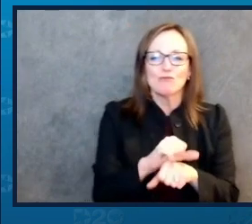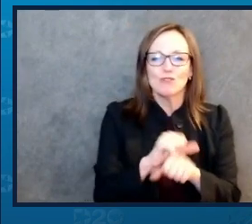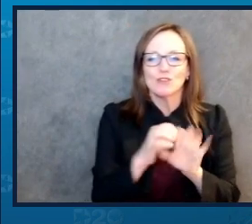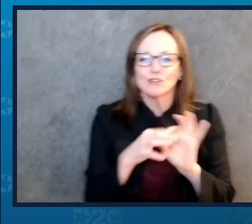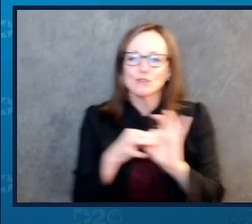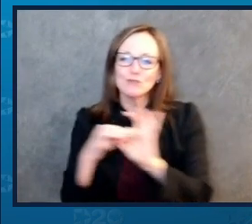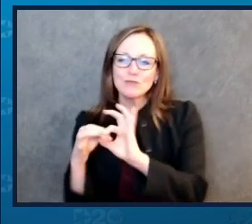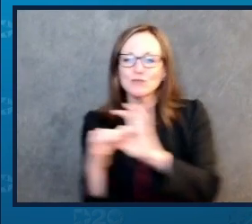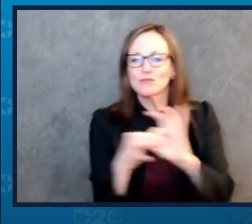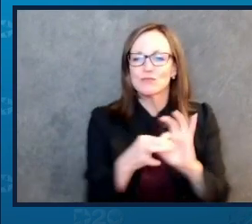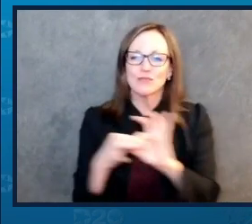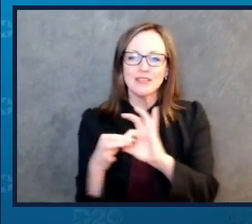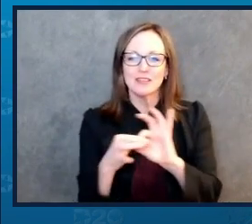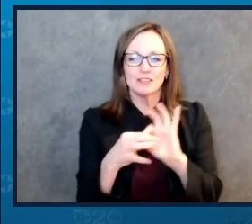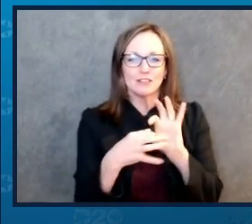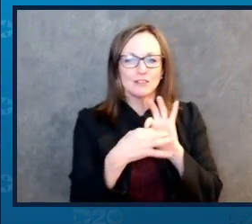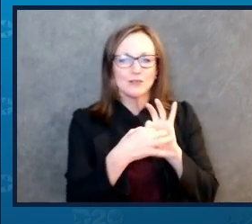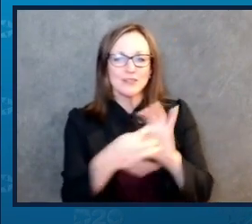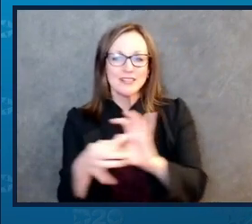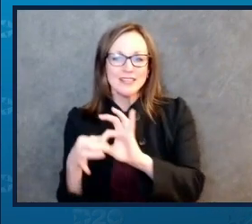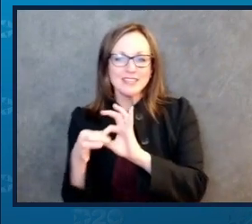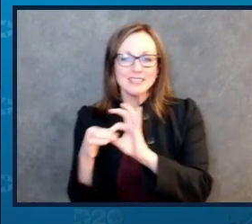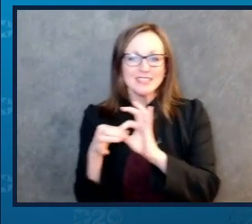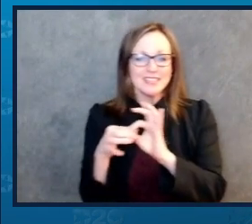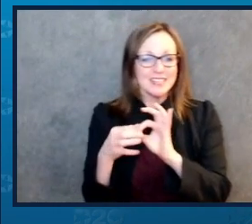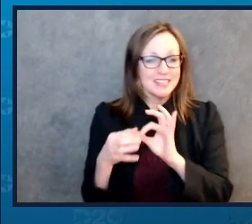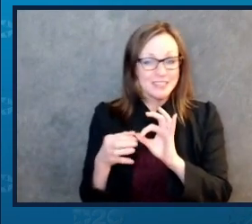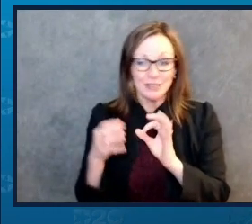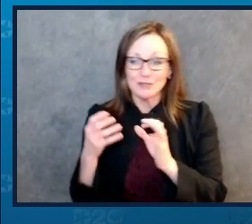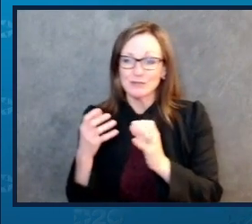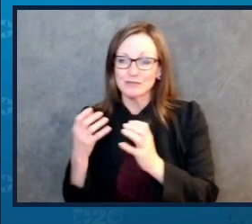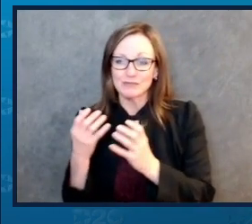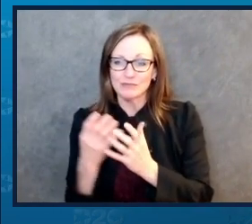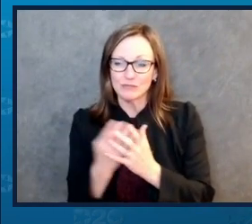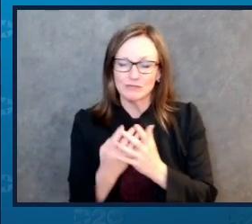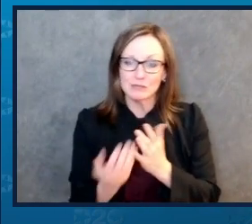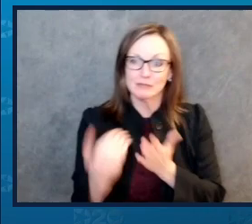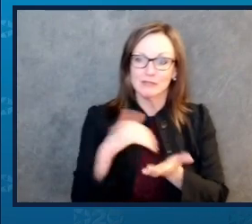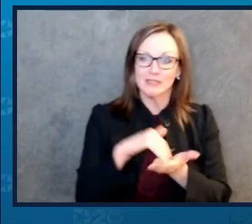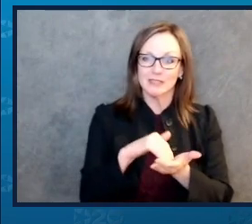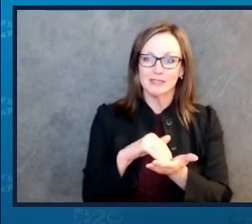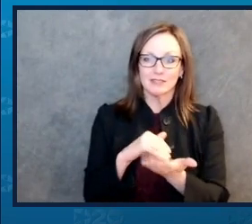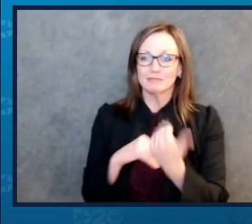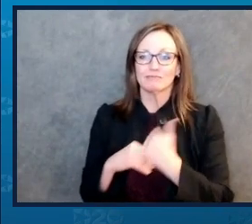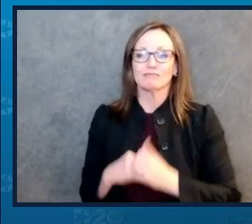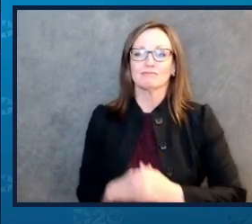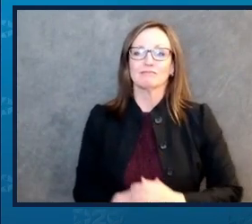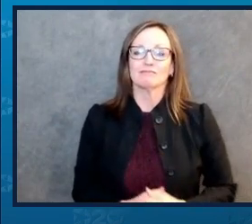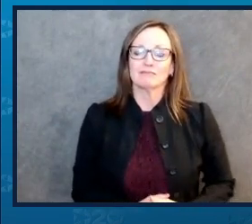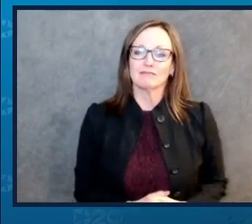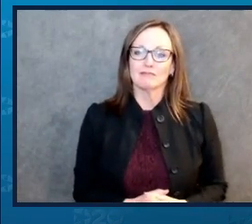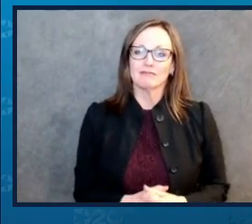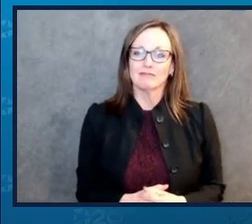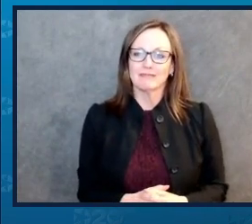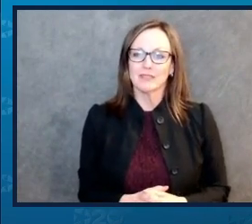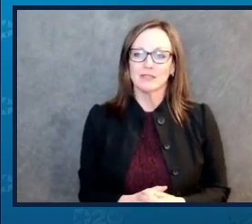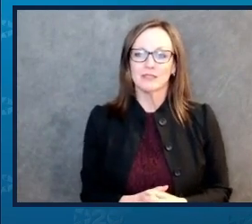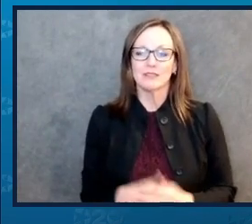THE DAY IN OAKLAND.